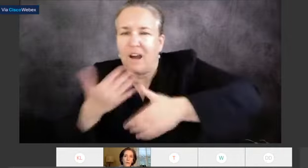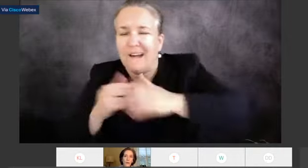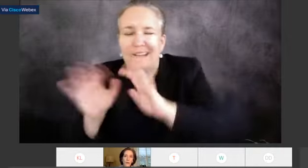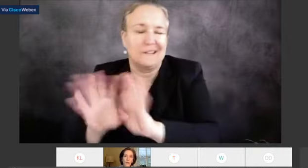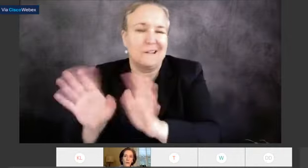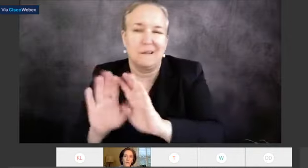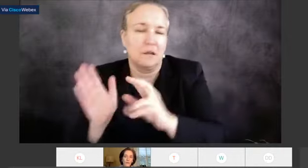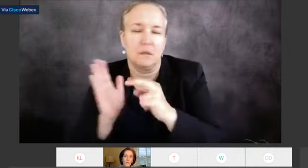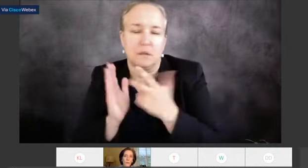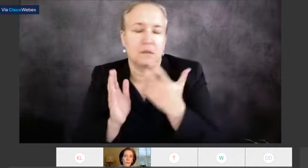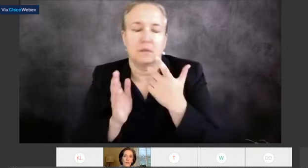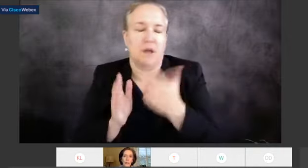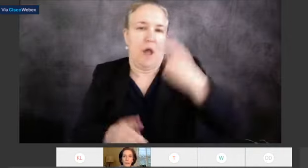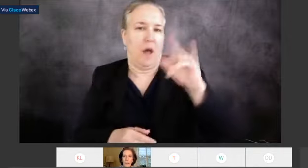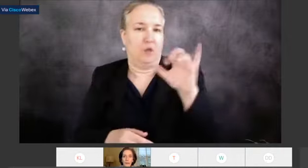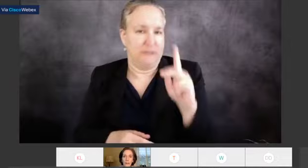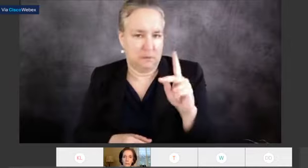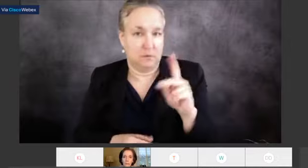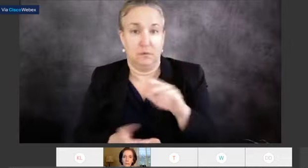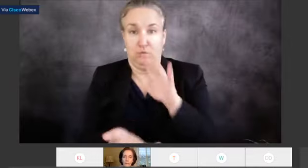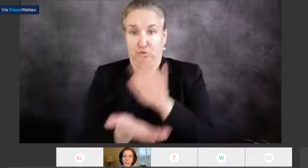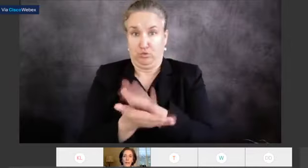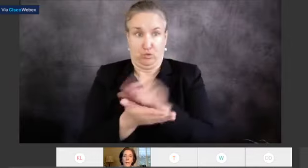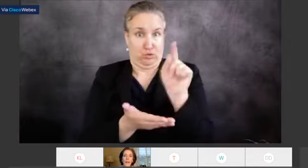advised our schools that they should not be having any wrestling